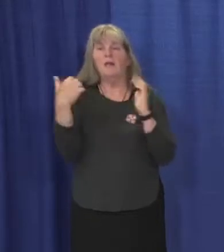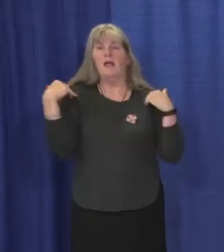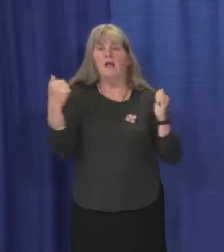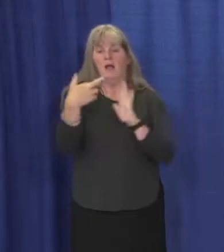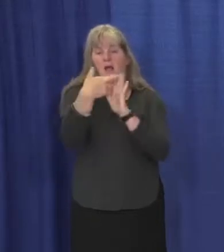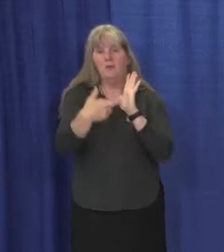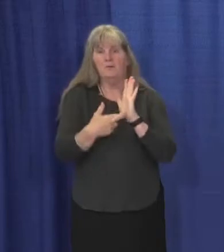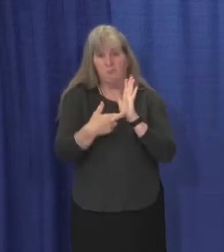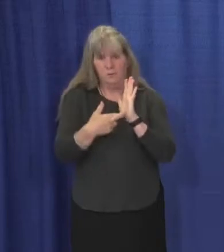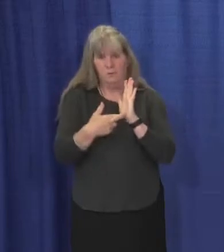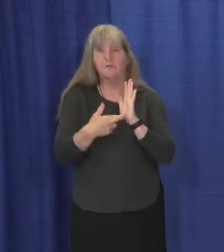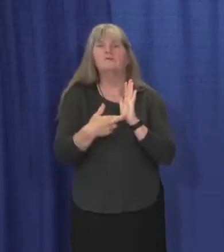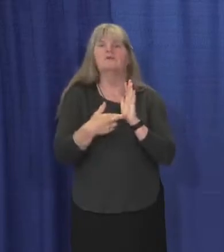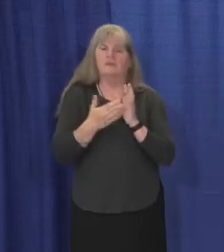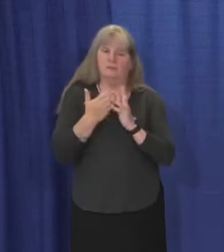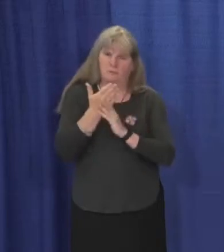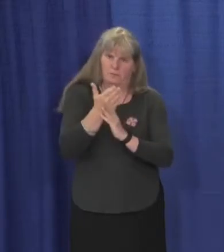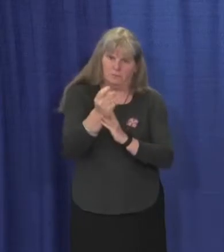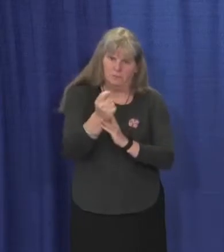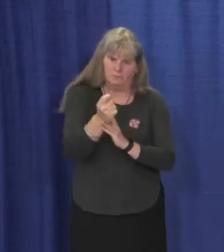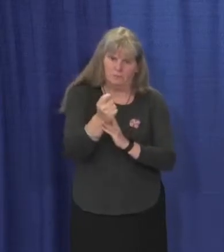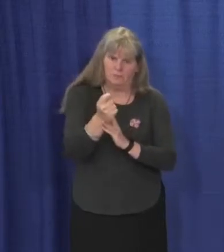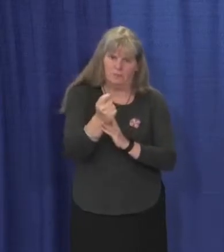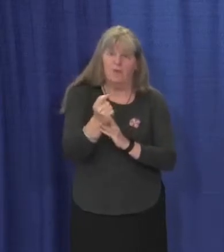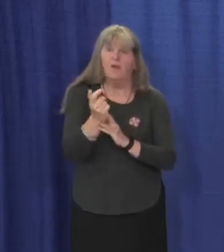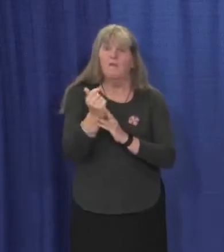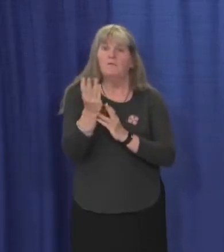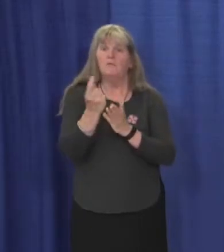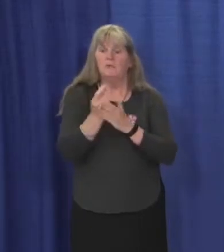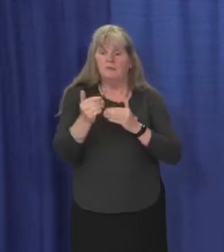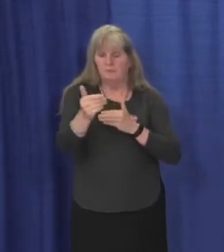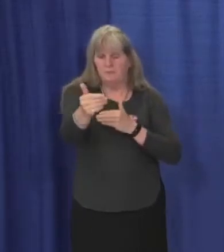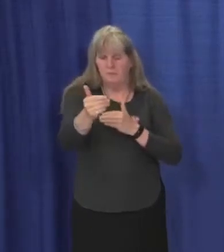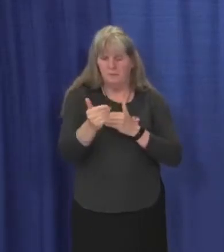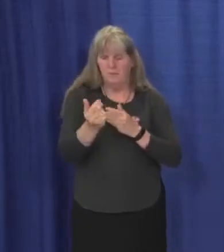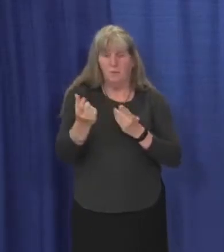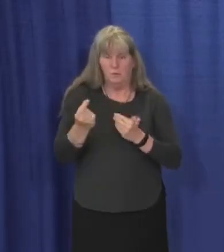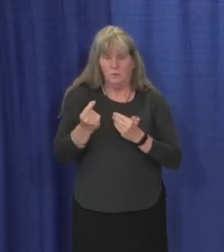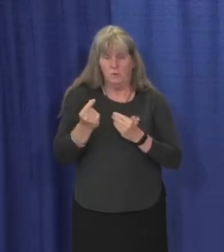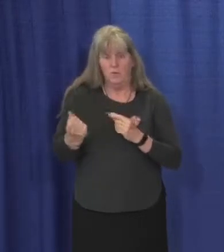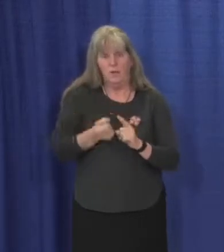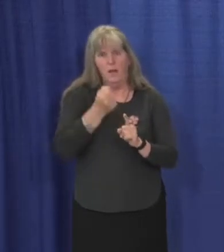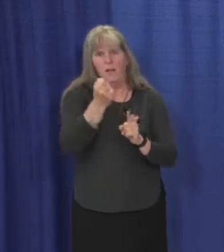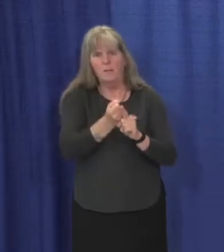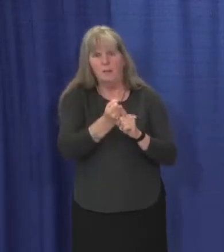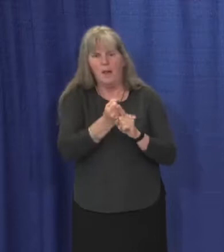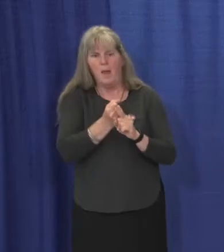measures are weigh out of this. And it will determine how our